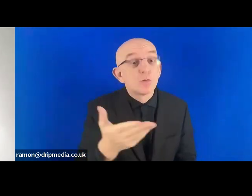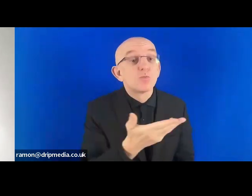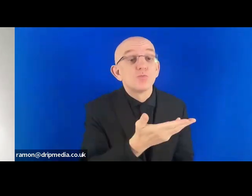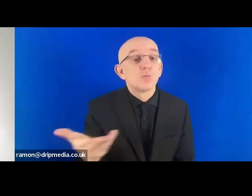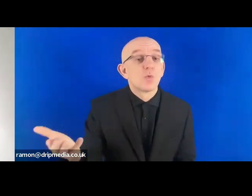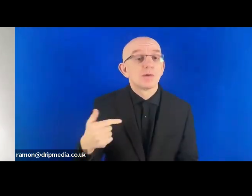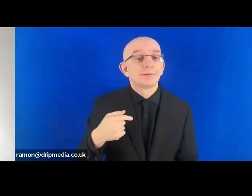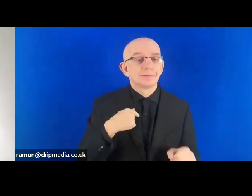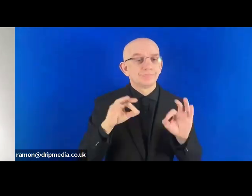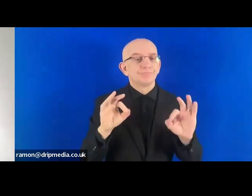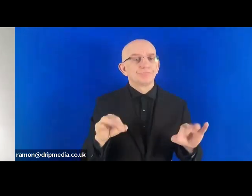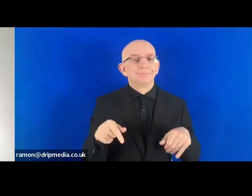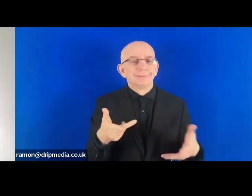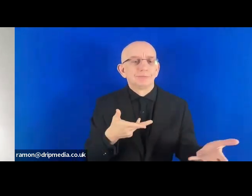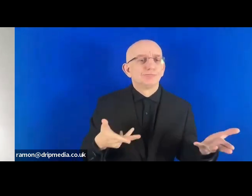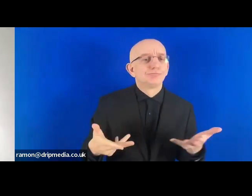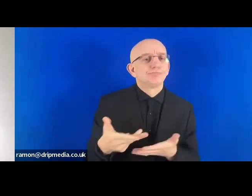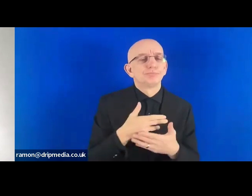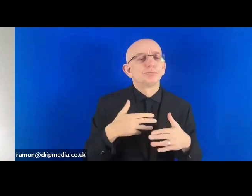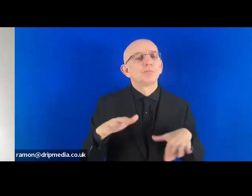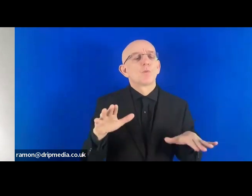to the platform, I'm going to play a music.